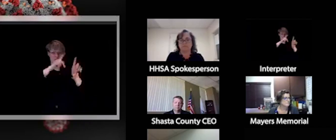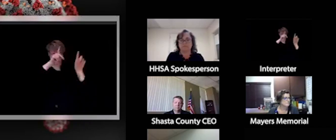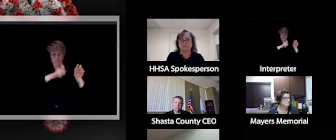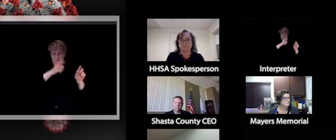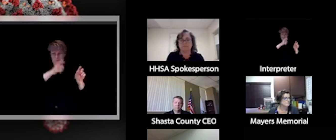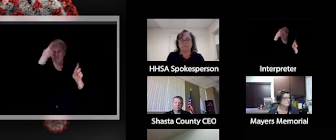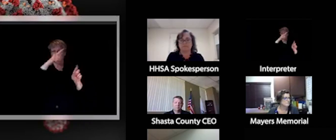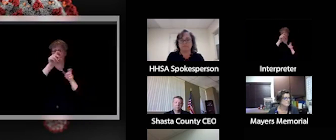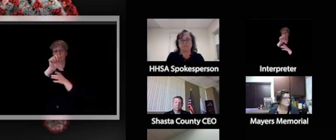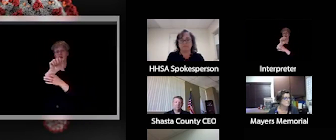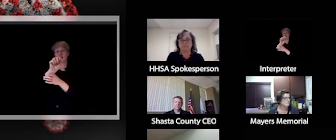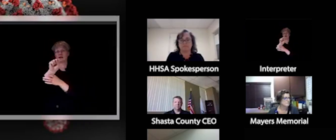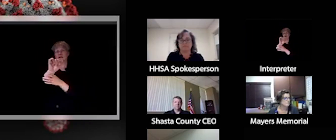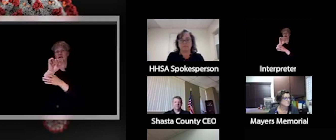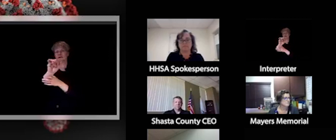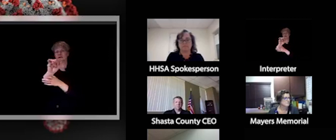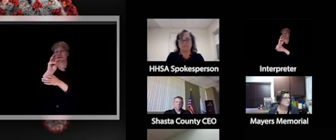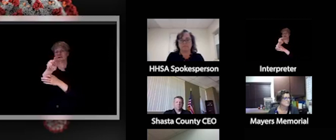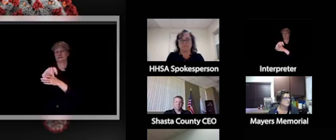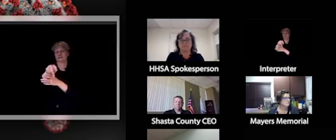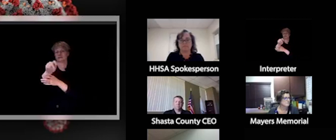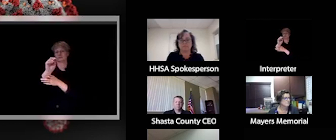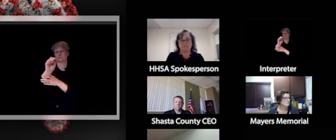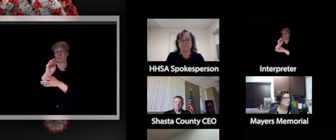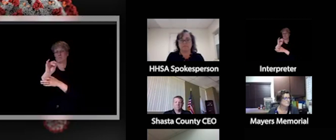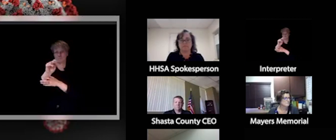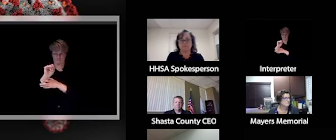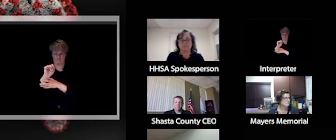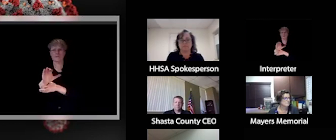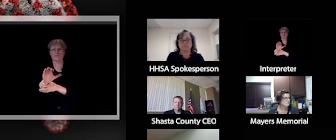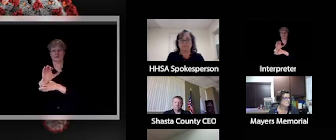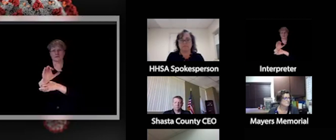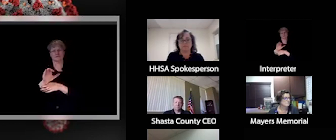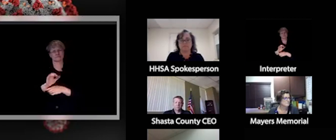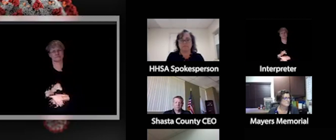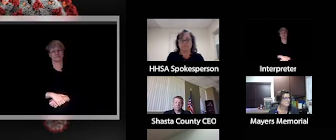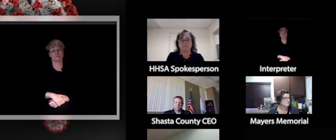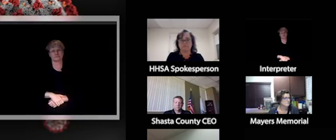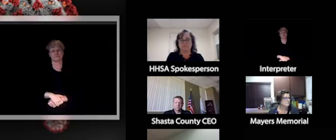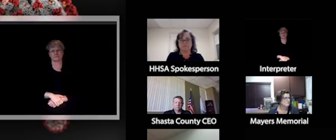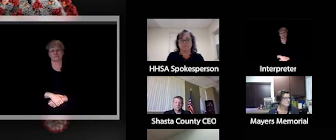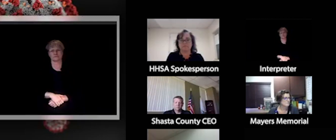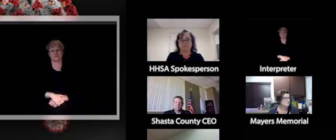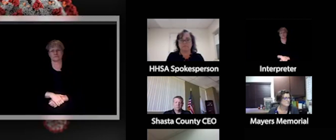are more people in the community that are infected that we’re actually detecting through